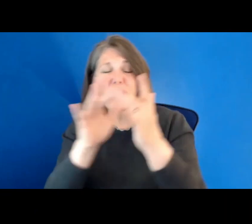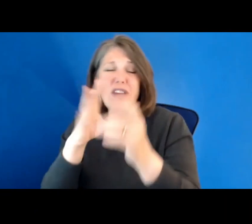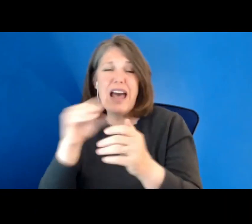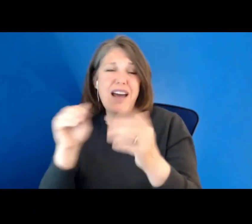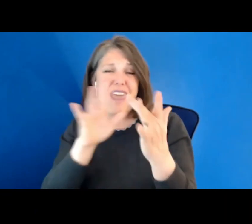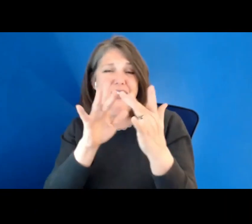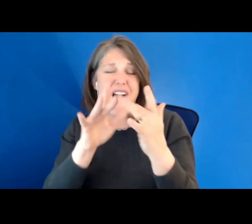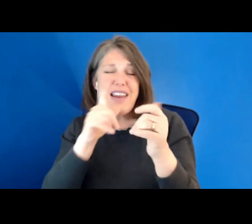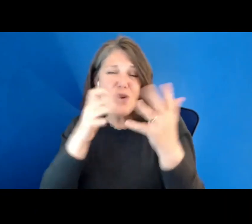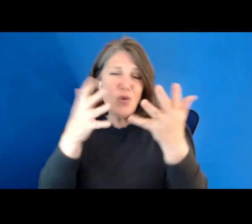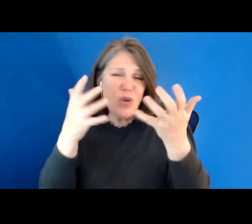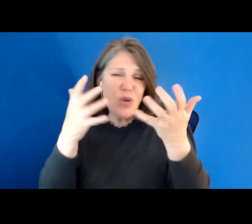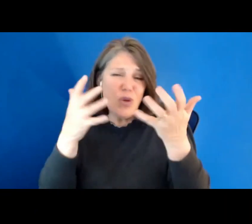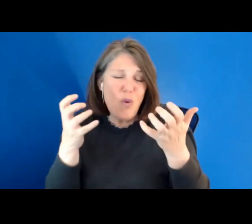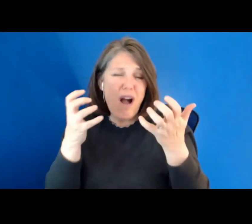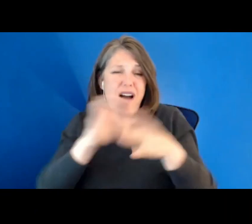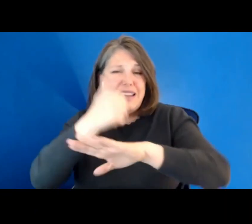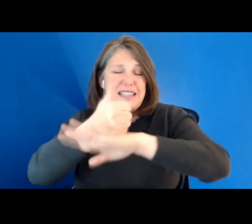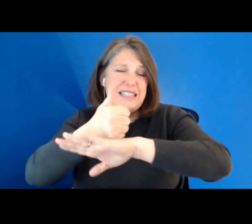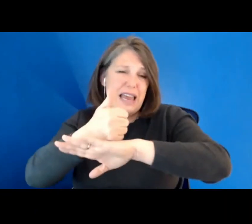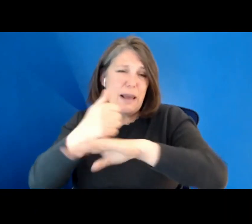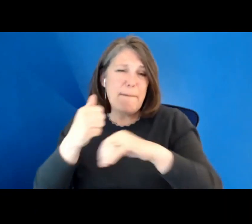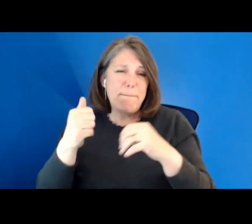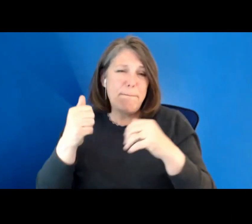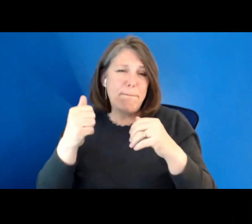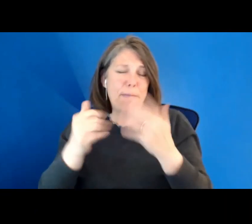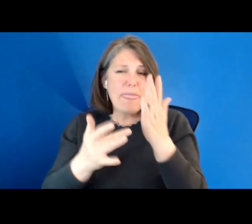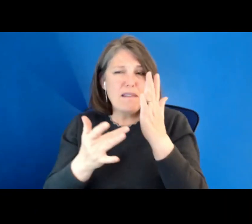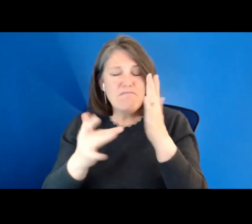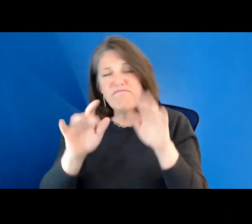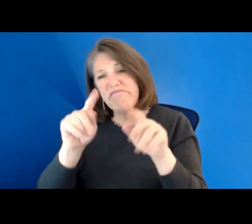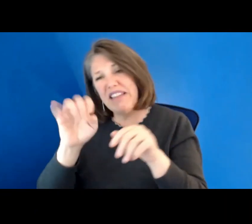who you want and set up 17:48:55 text chats or actually you can set